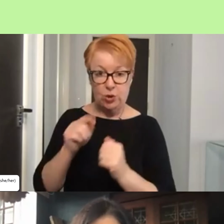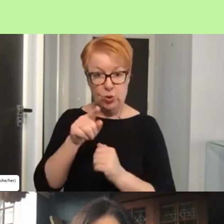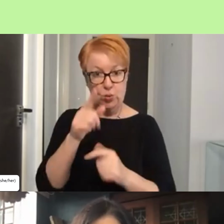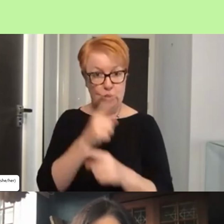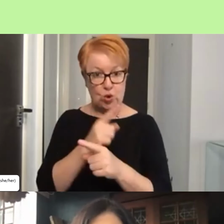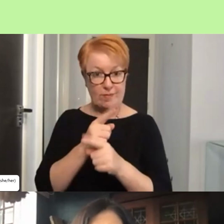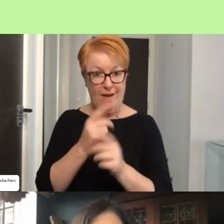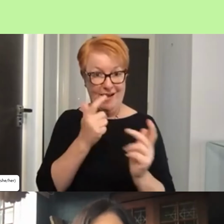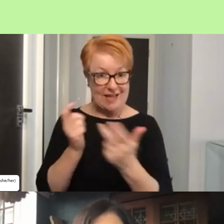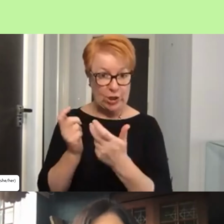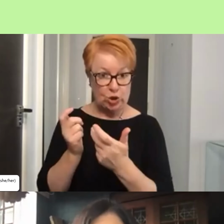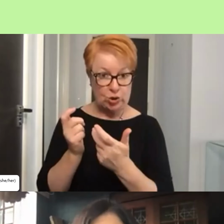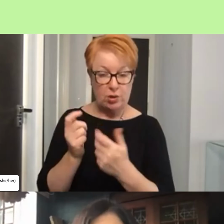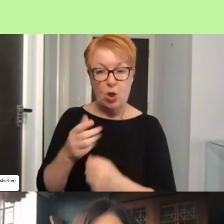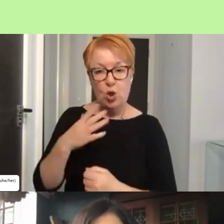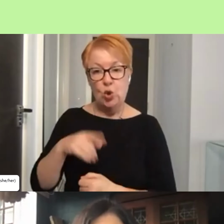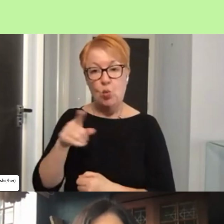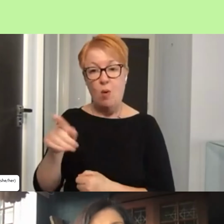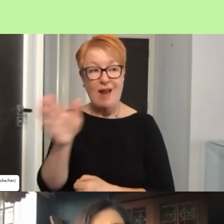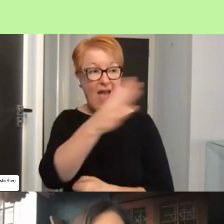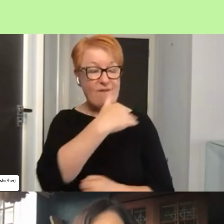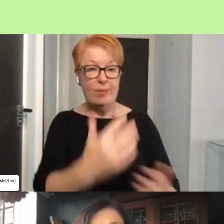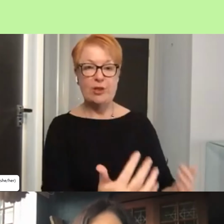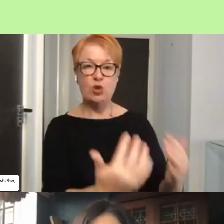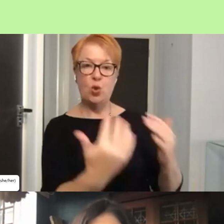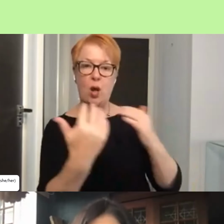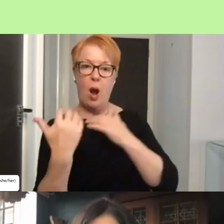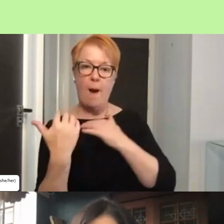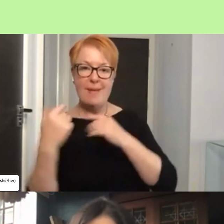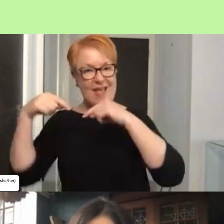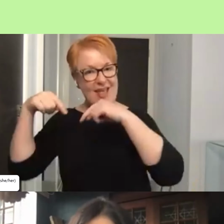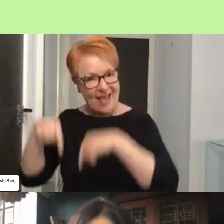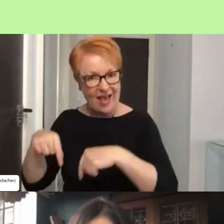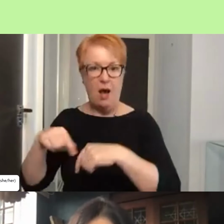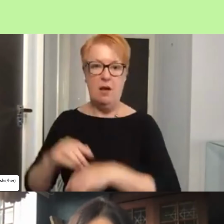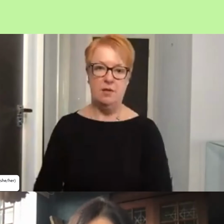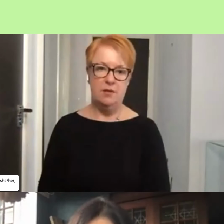you want everybody to come to you, everybody has to come here to us to do this.